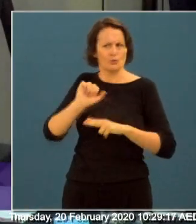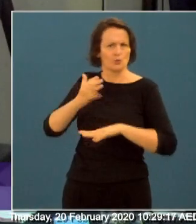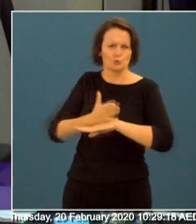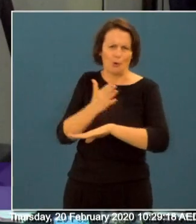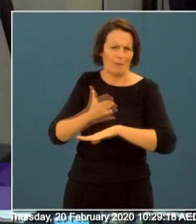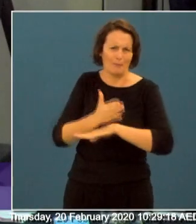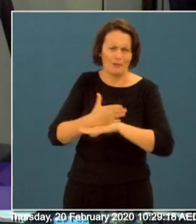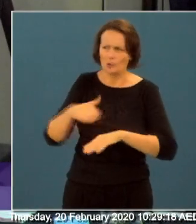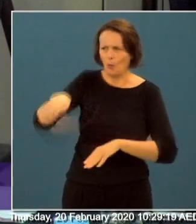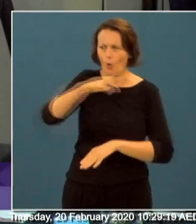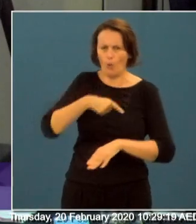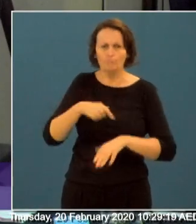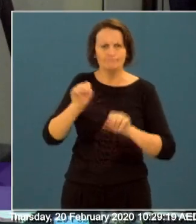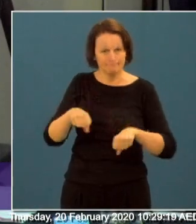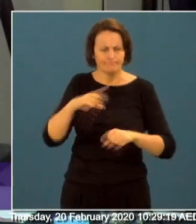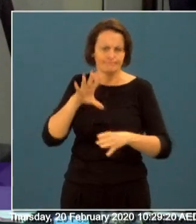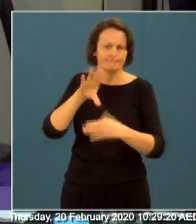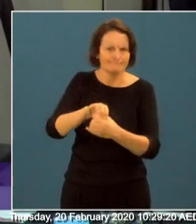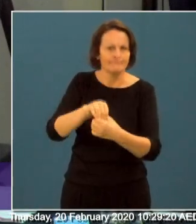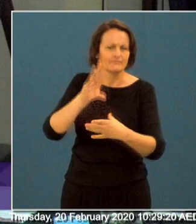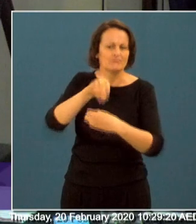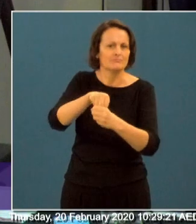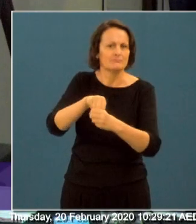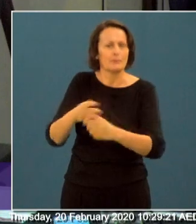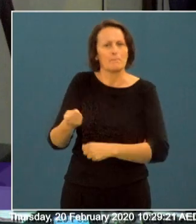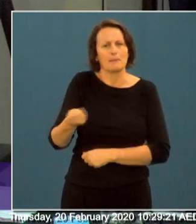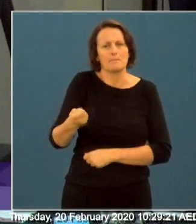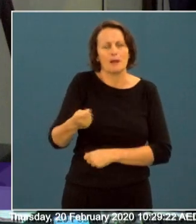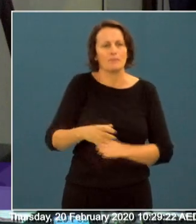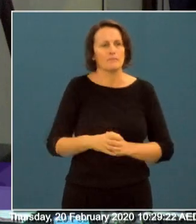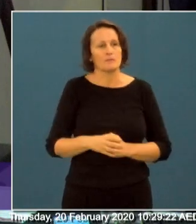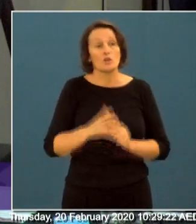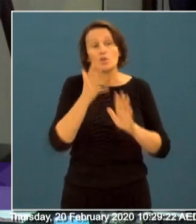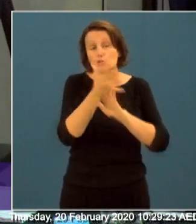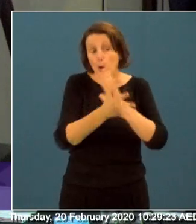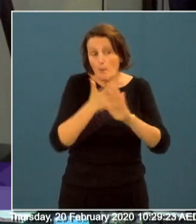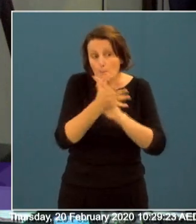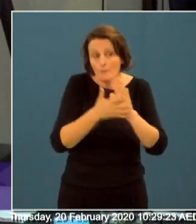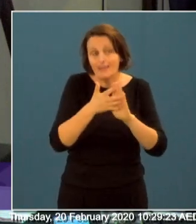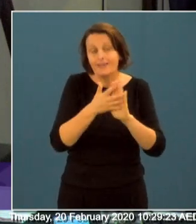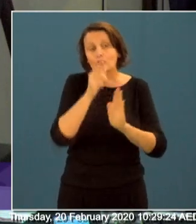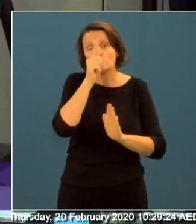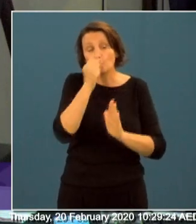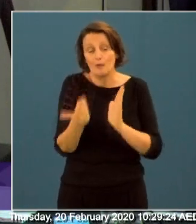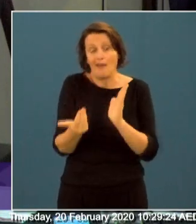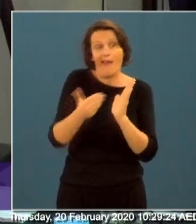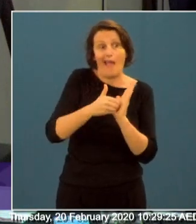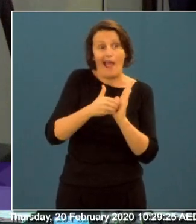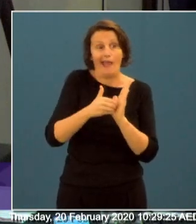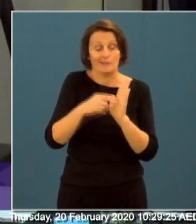education programs... That's the point. ...a section on treatment of people